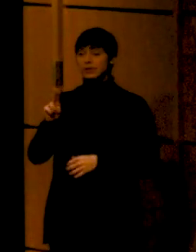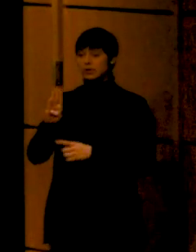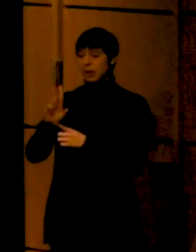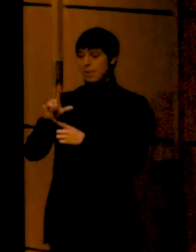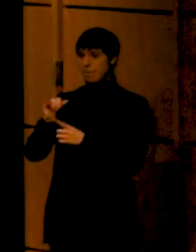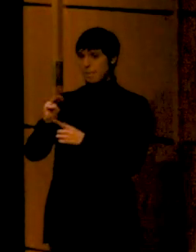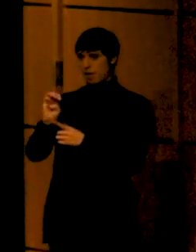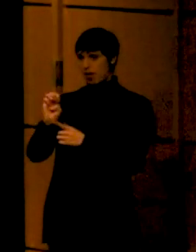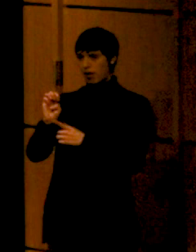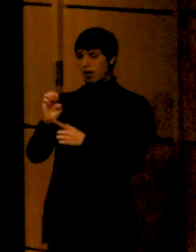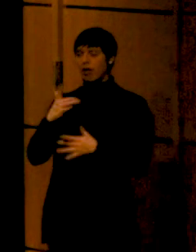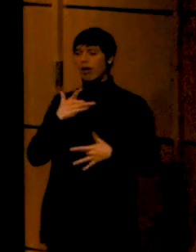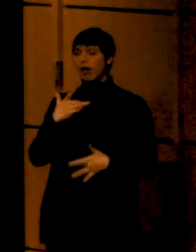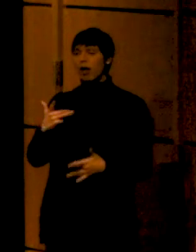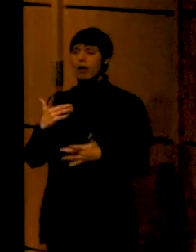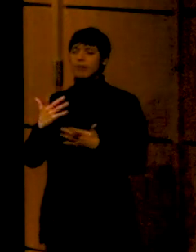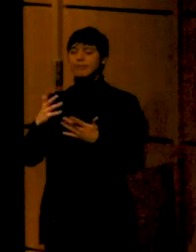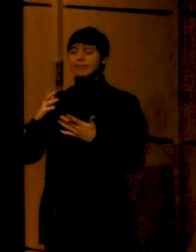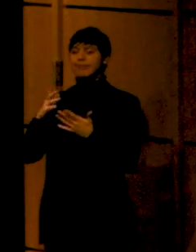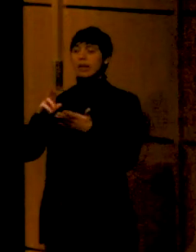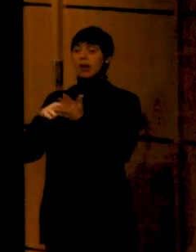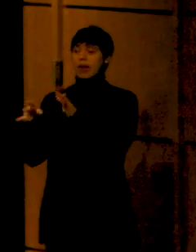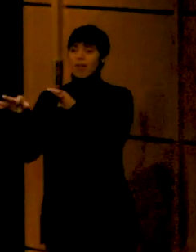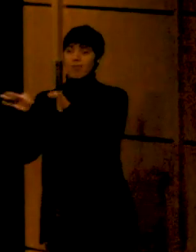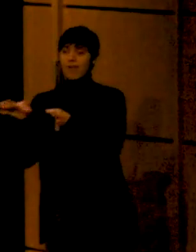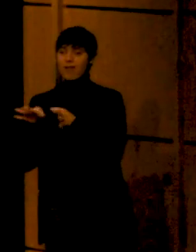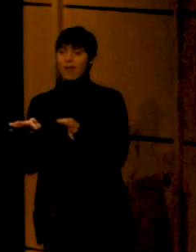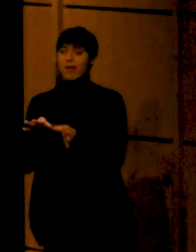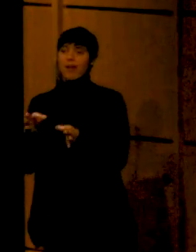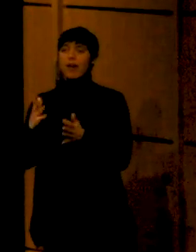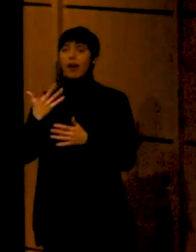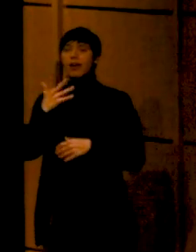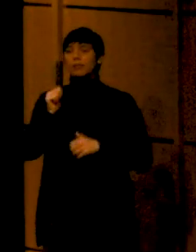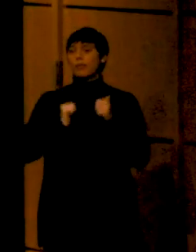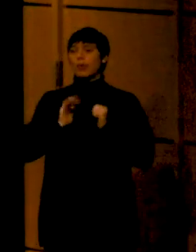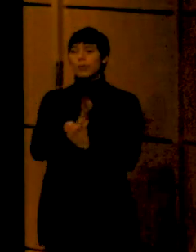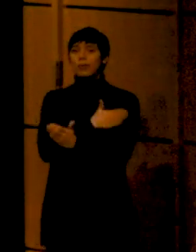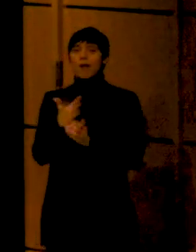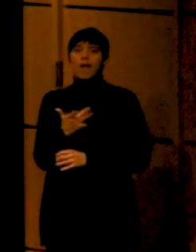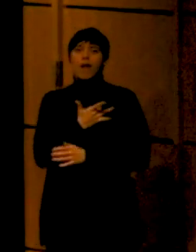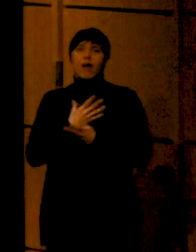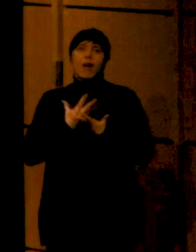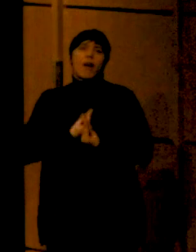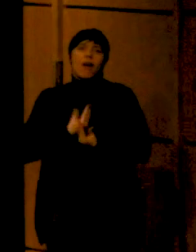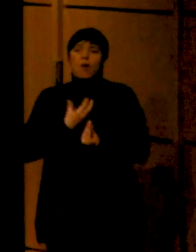We use the word sublime for everything today from a performance or vocal performance of